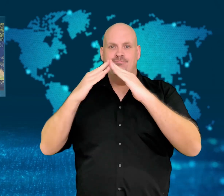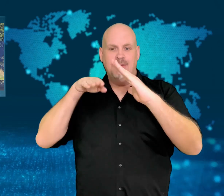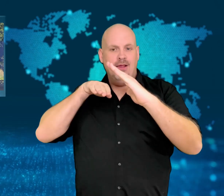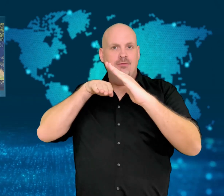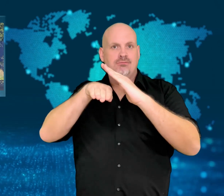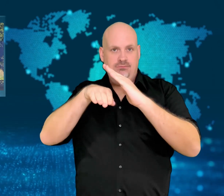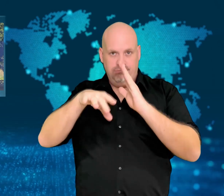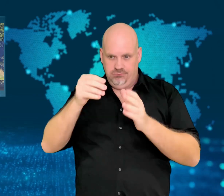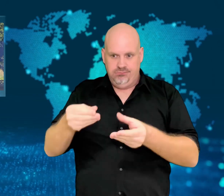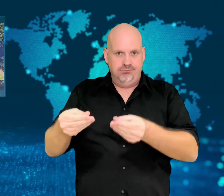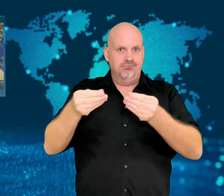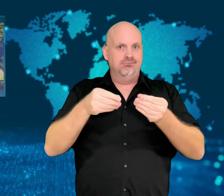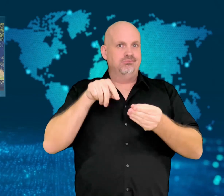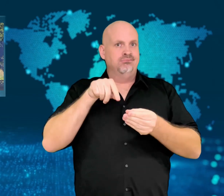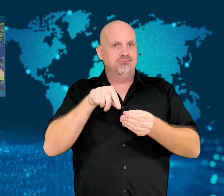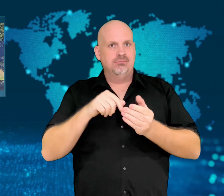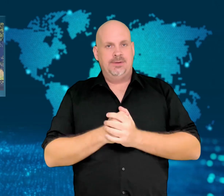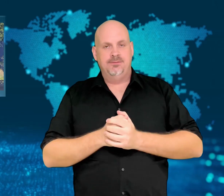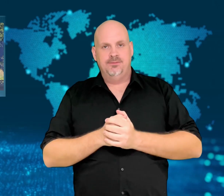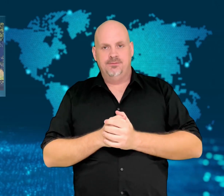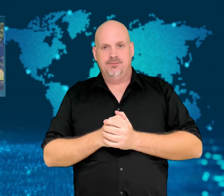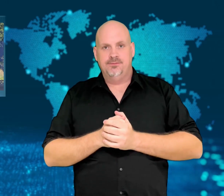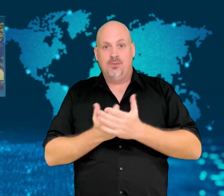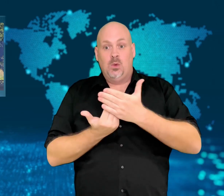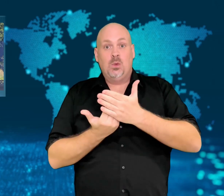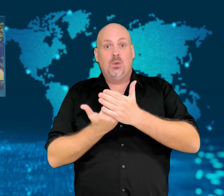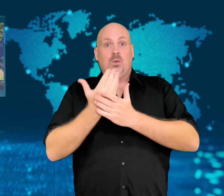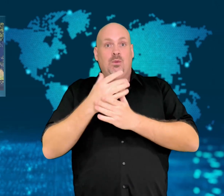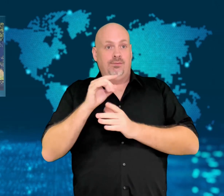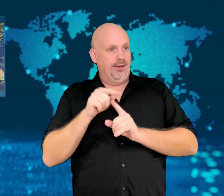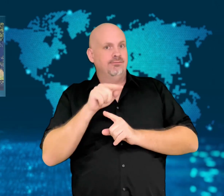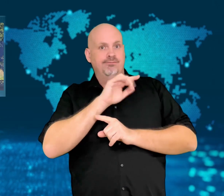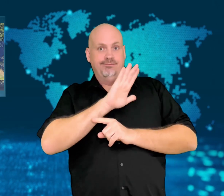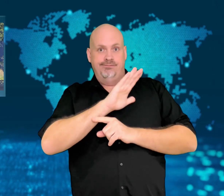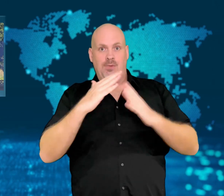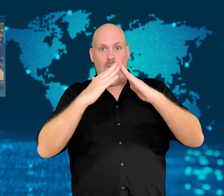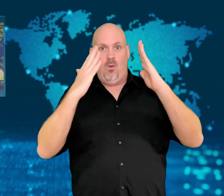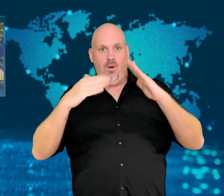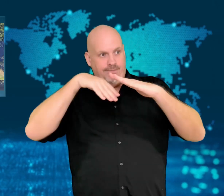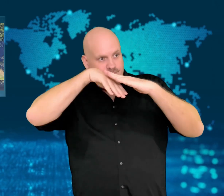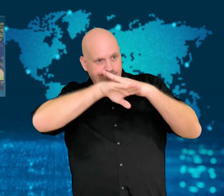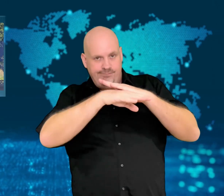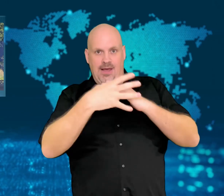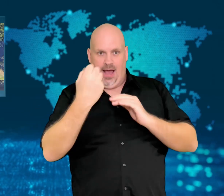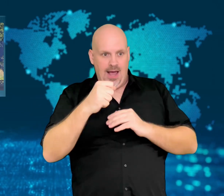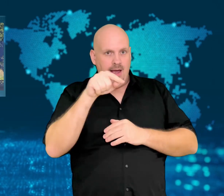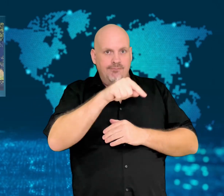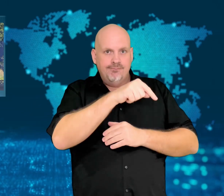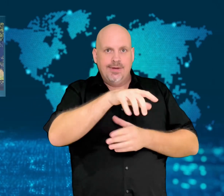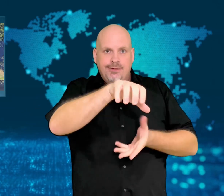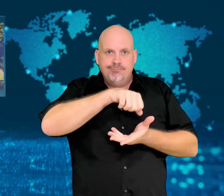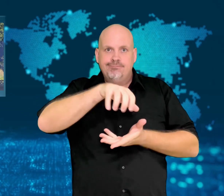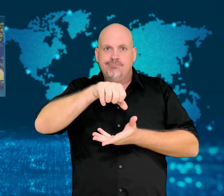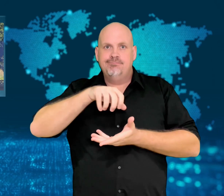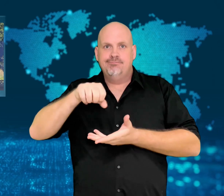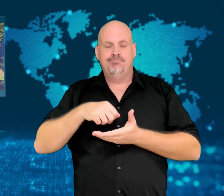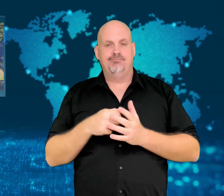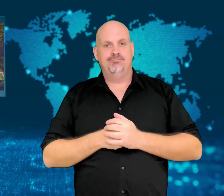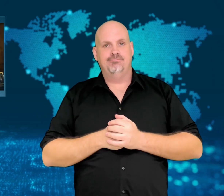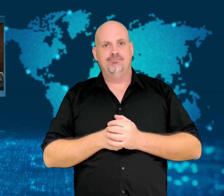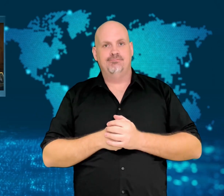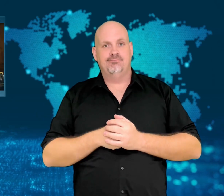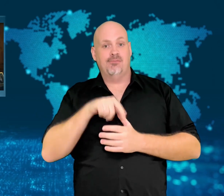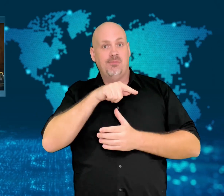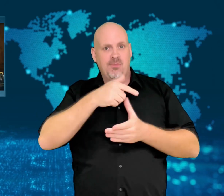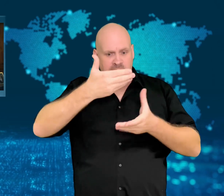The new materials have now been found in his residence.